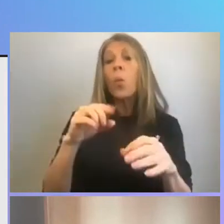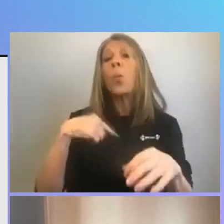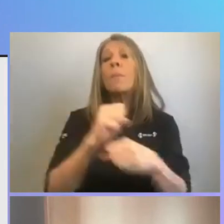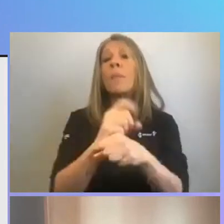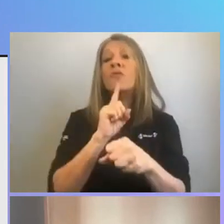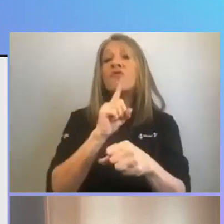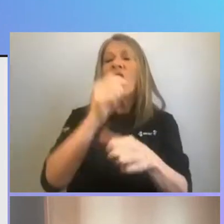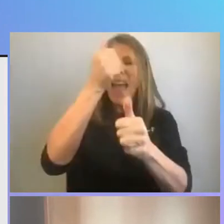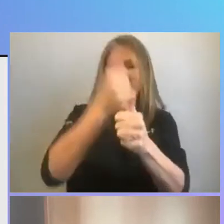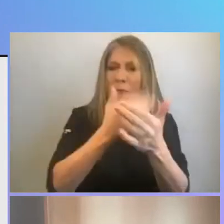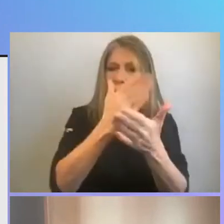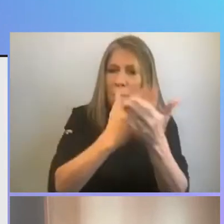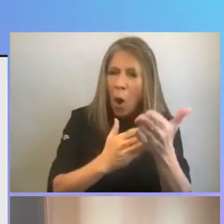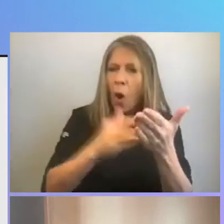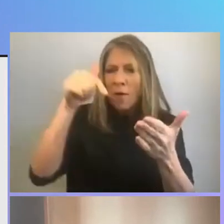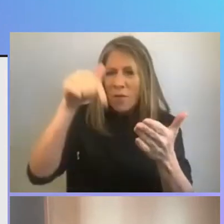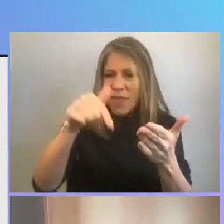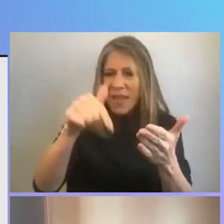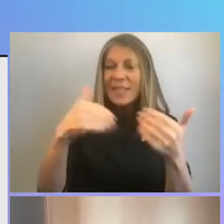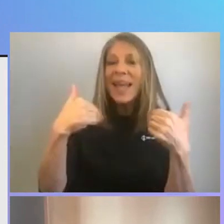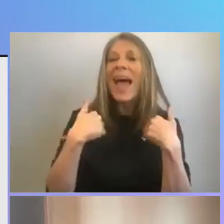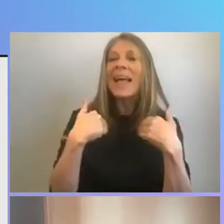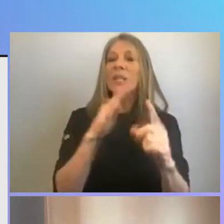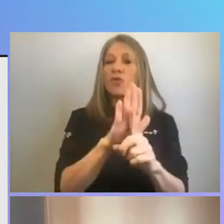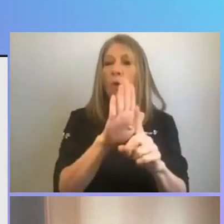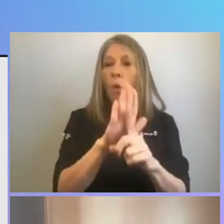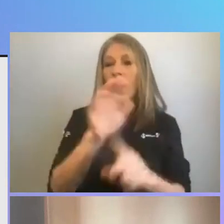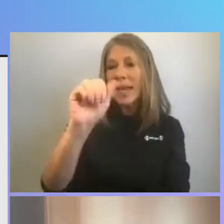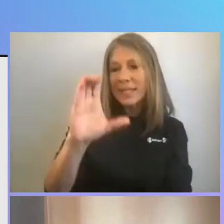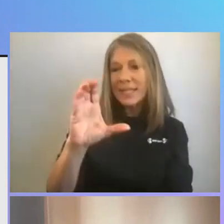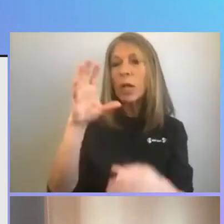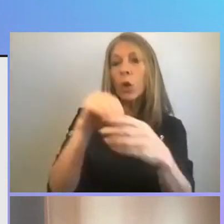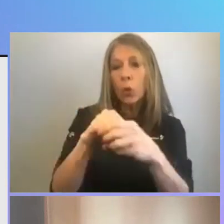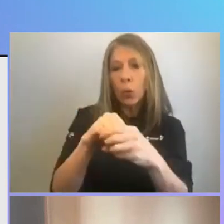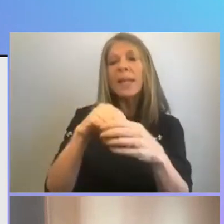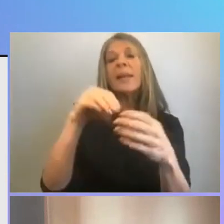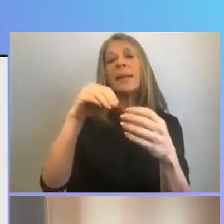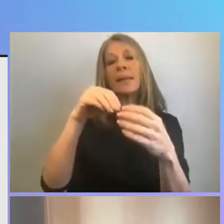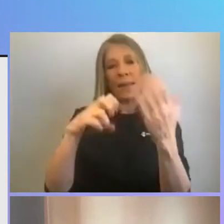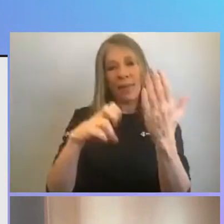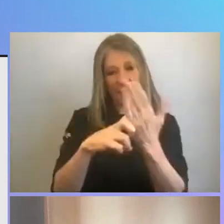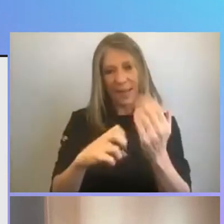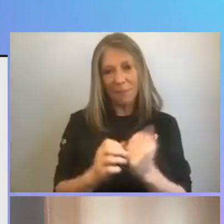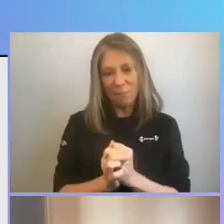component puzzle has its own AC included in the ticket, and